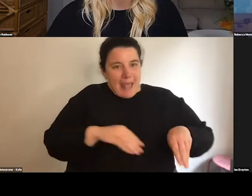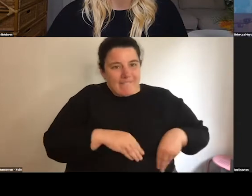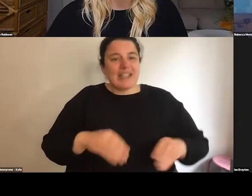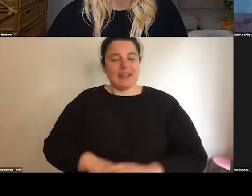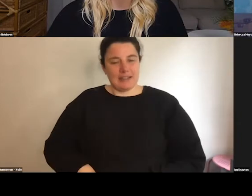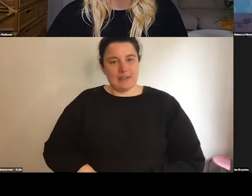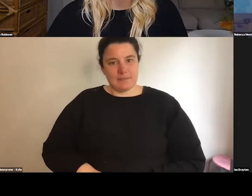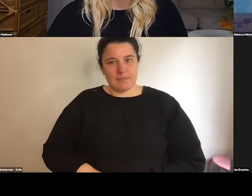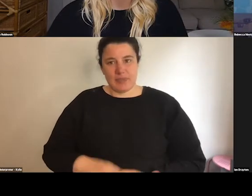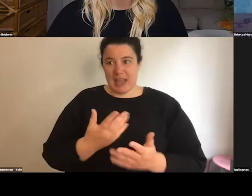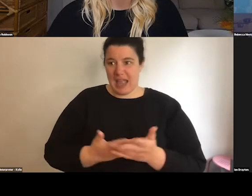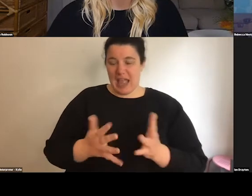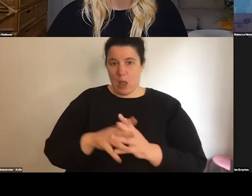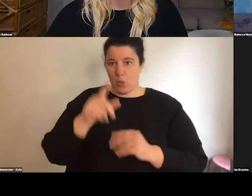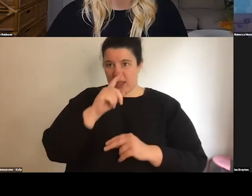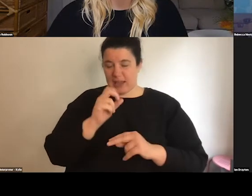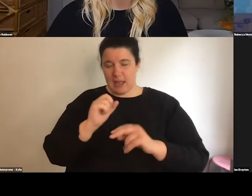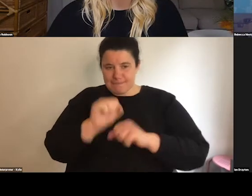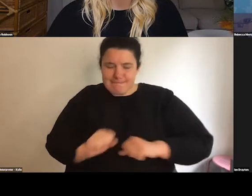I mean, for example, Australia's special